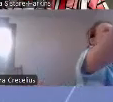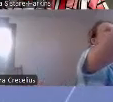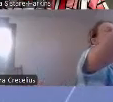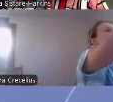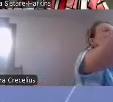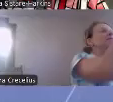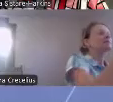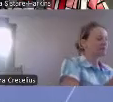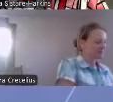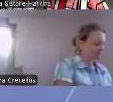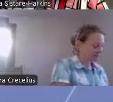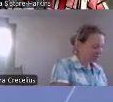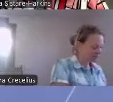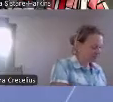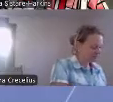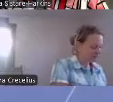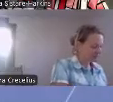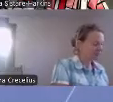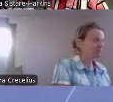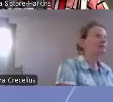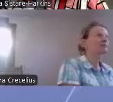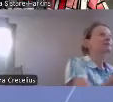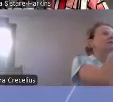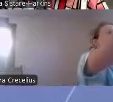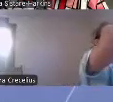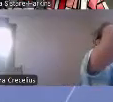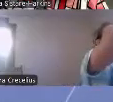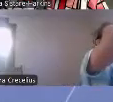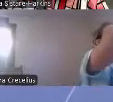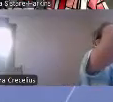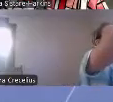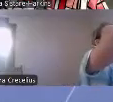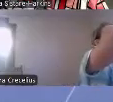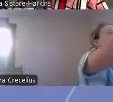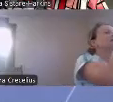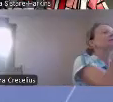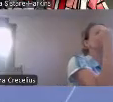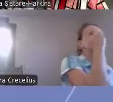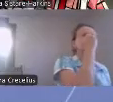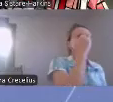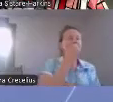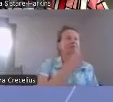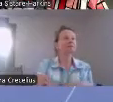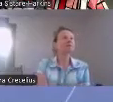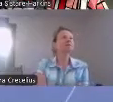So we'll be discussing how this approach strengthened trust capacity and communication, and then at the end,